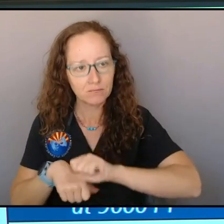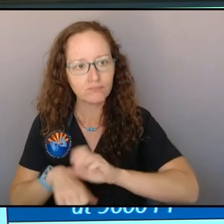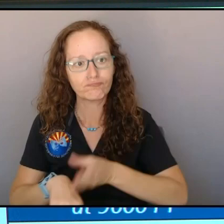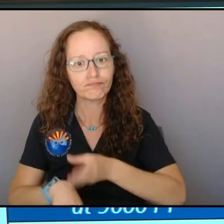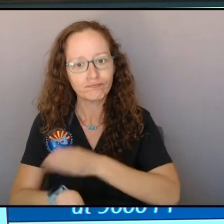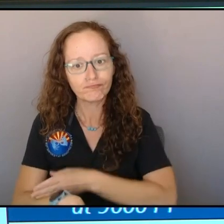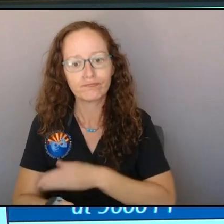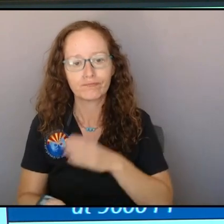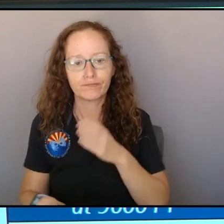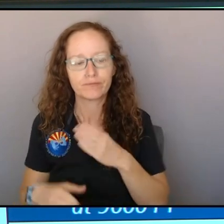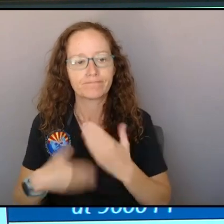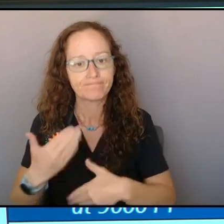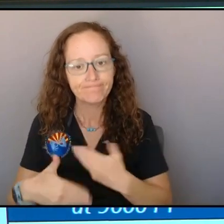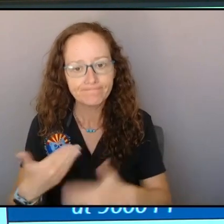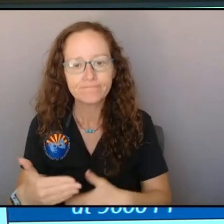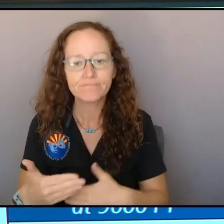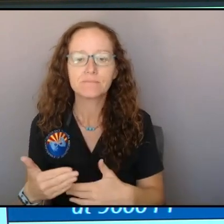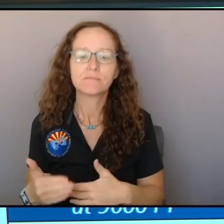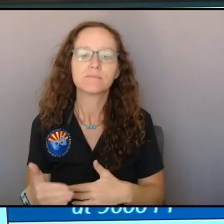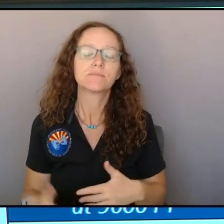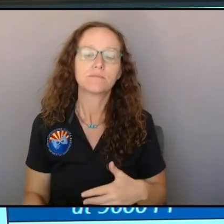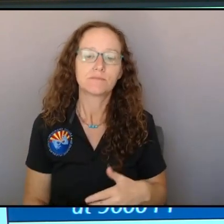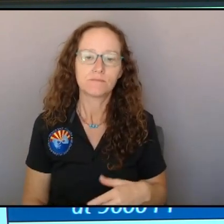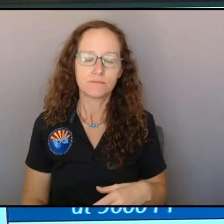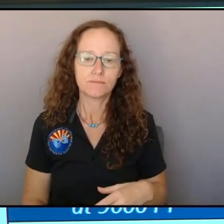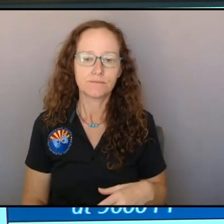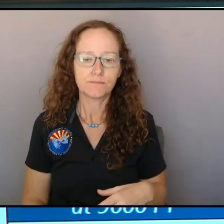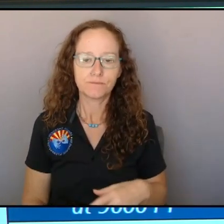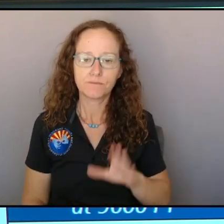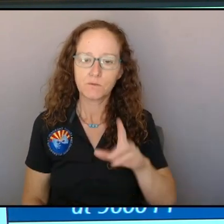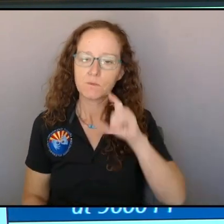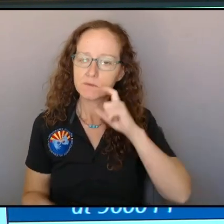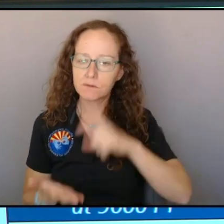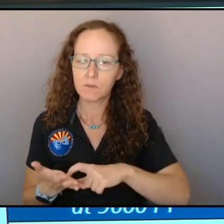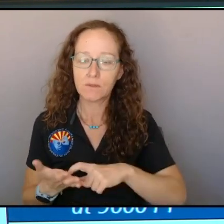And what you'll notice here is, cooler temperatures, a lot of